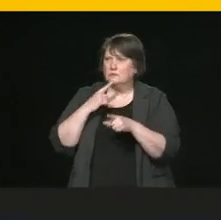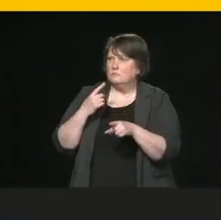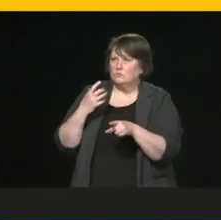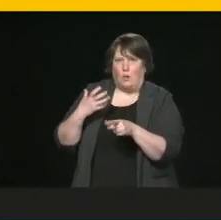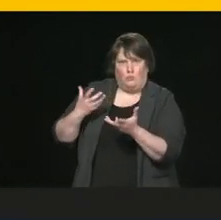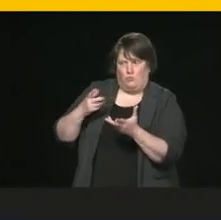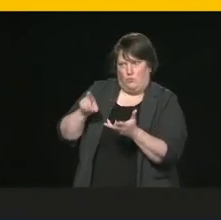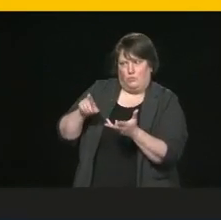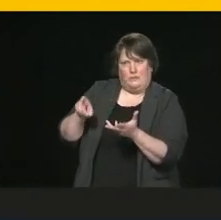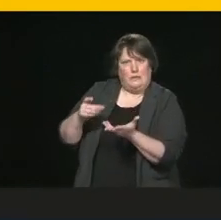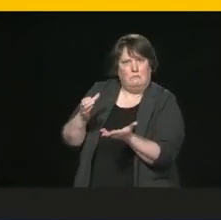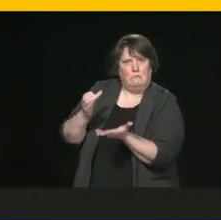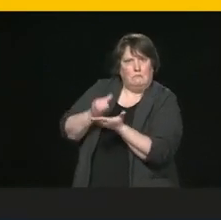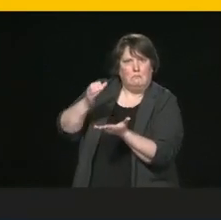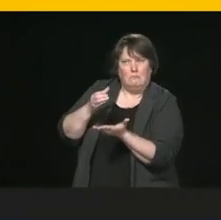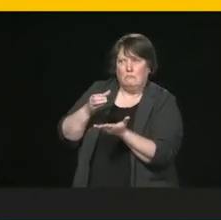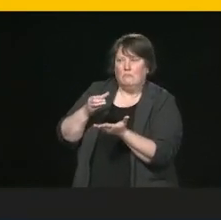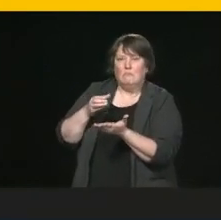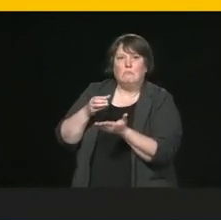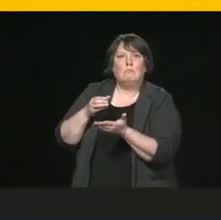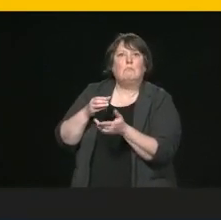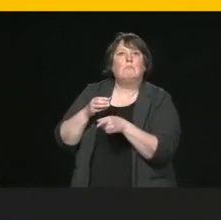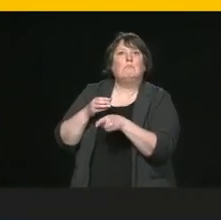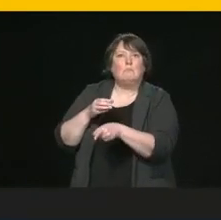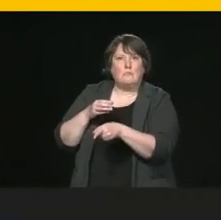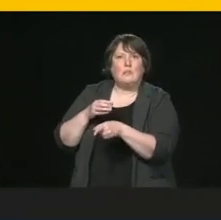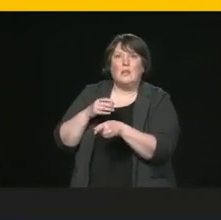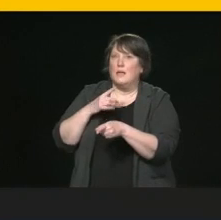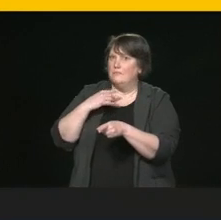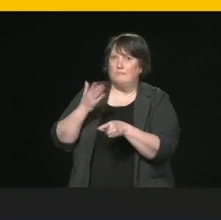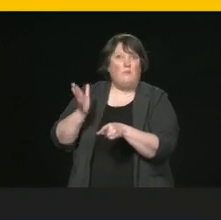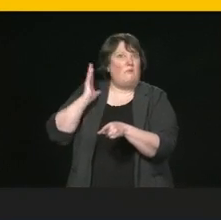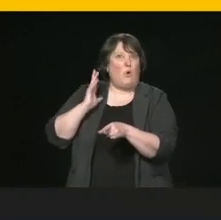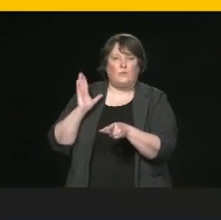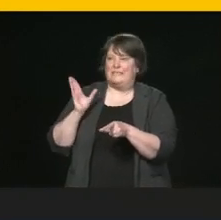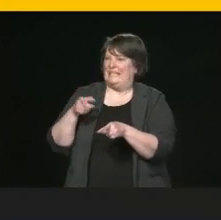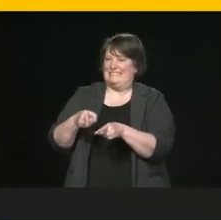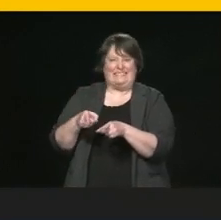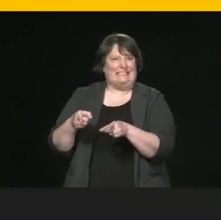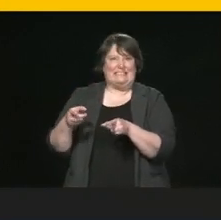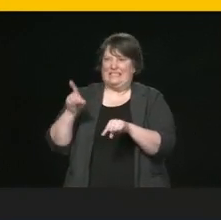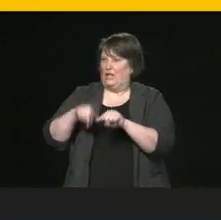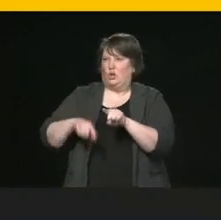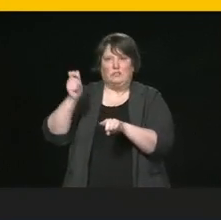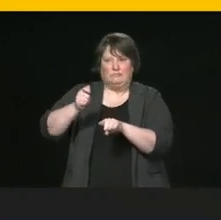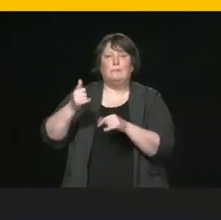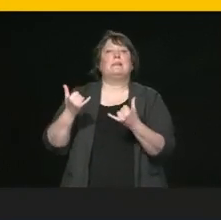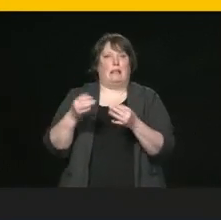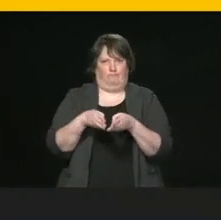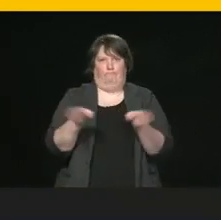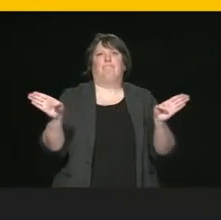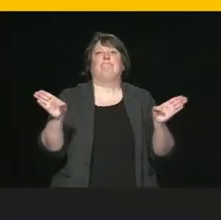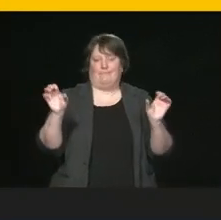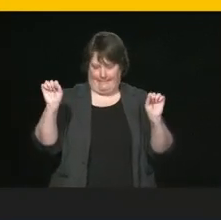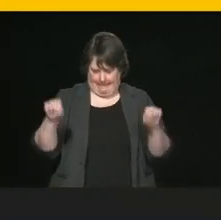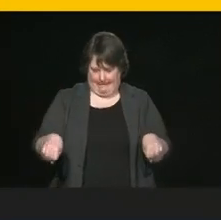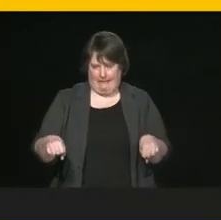MINISTER GUILBEAULT HAS ASKED FOR ARTISTS ASKING FOR COPYRIGHT BEFORE THE CRISIS